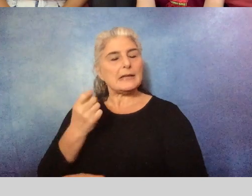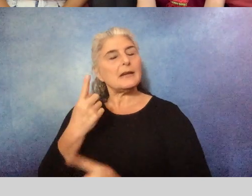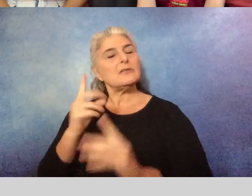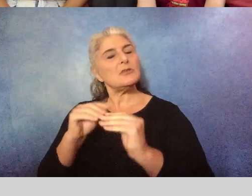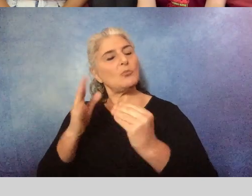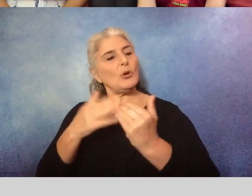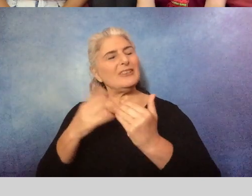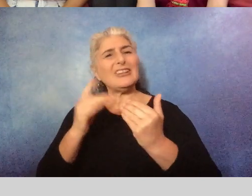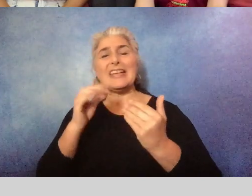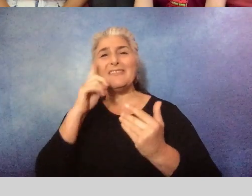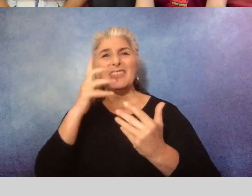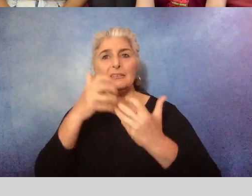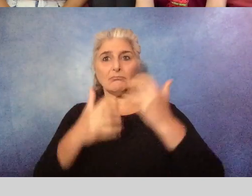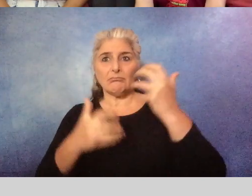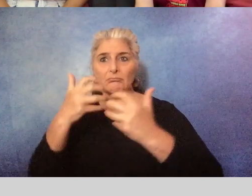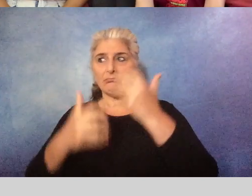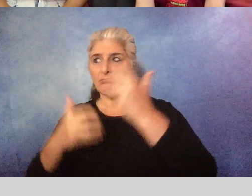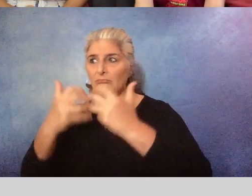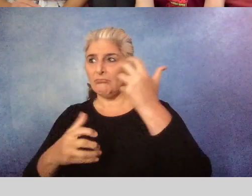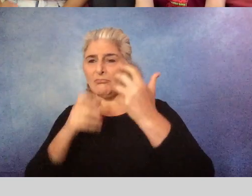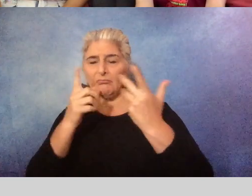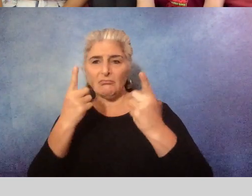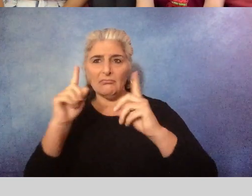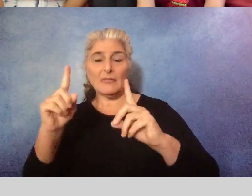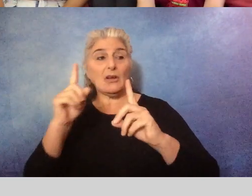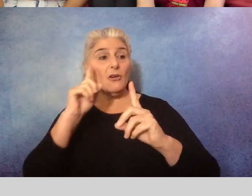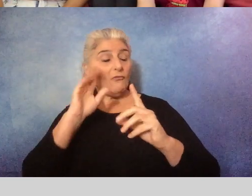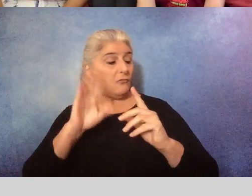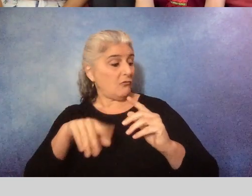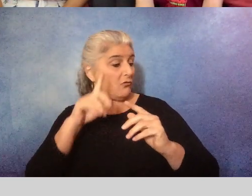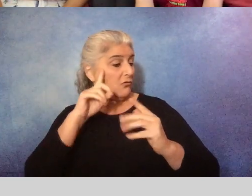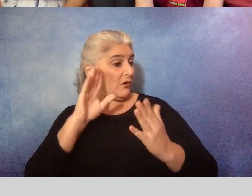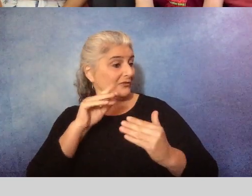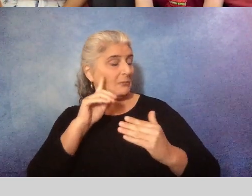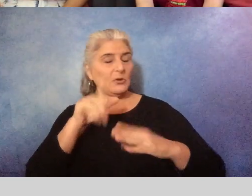when things are not matching the expected behavior for styles.